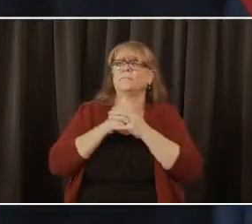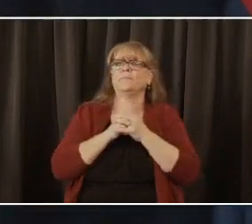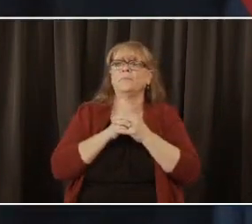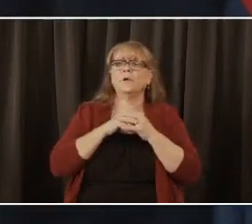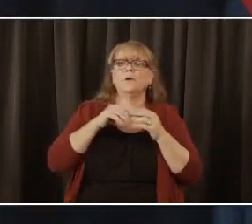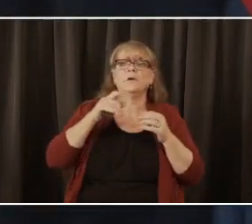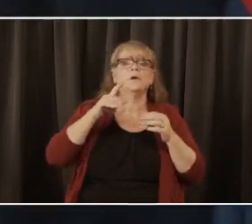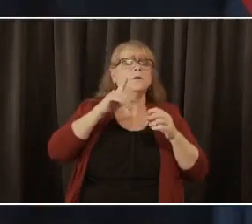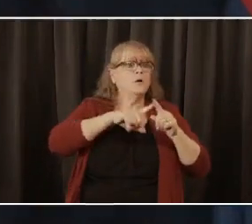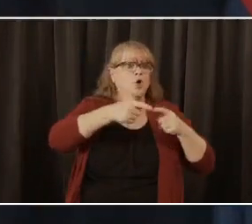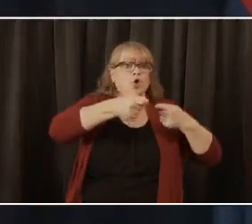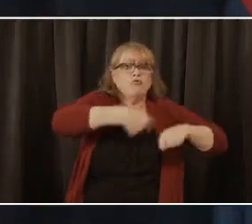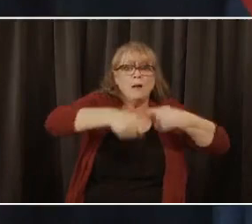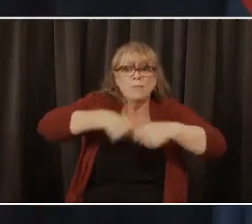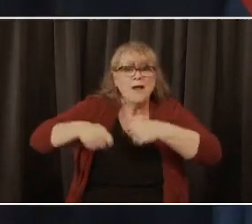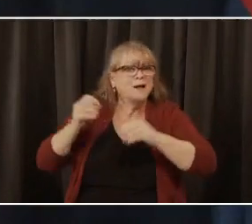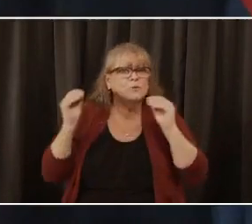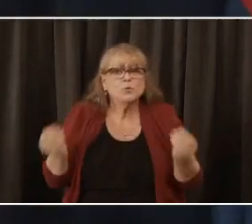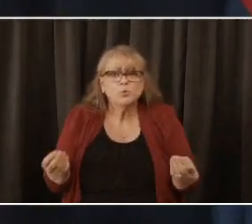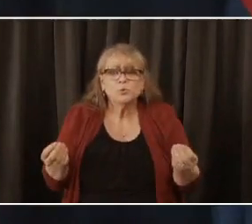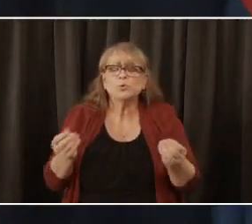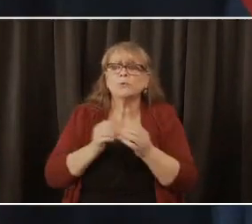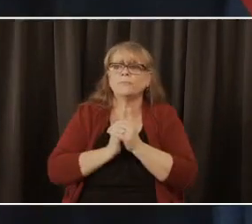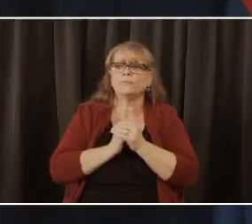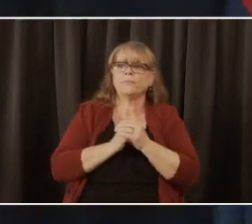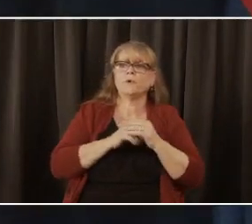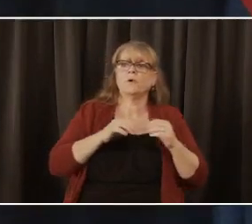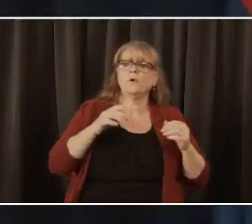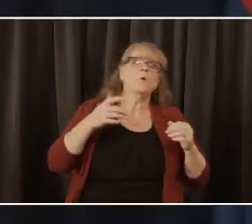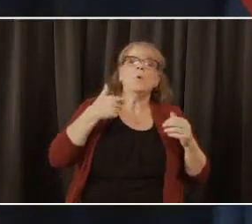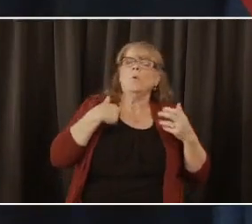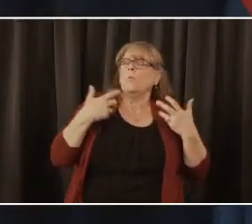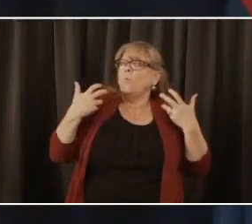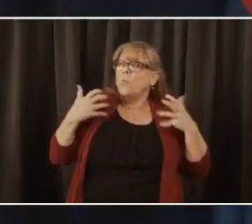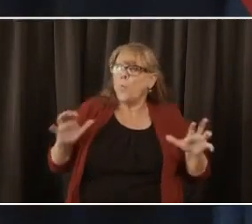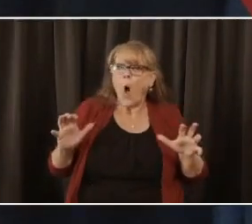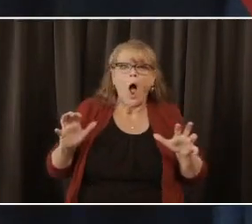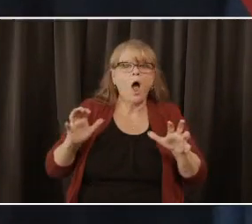quickly to build Colorado's emergency stockpile center in our efforts around innovation and